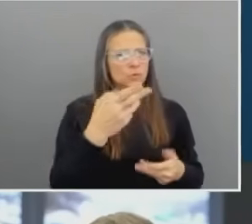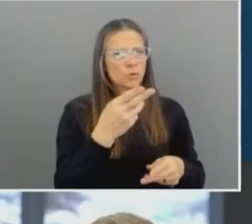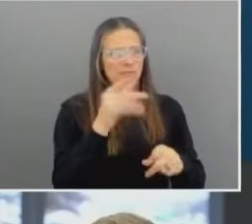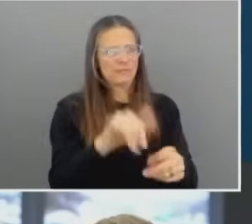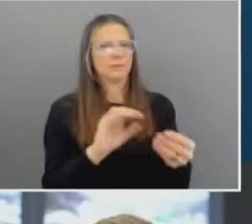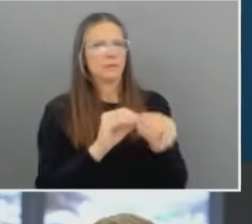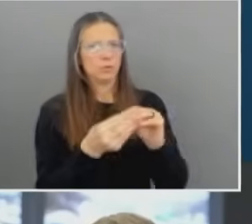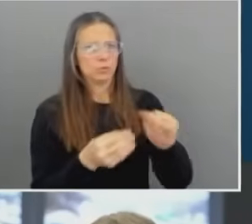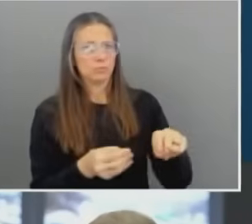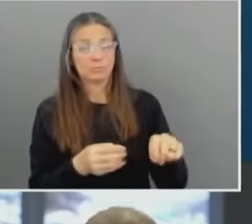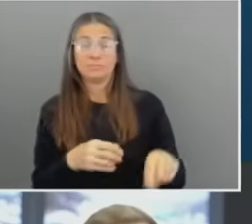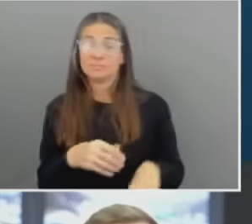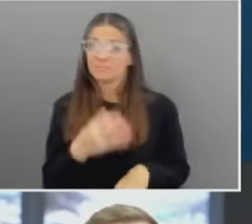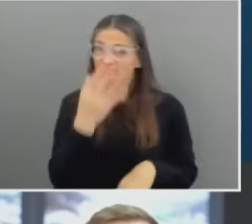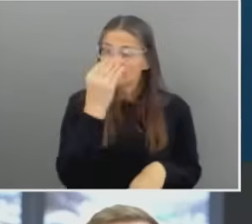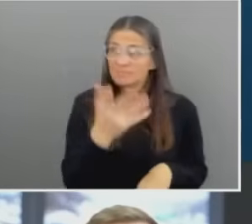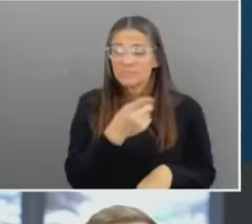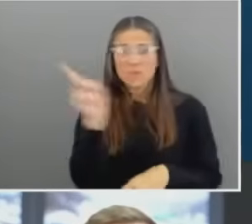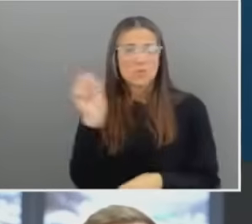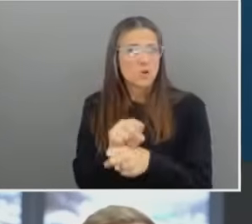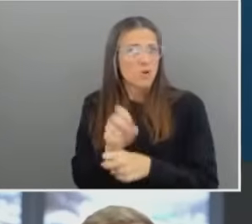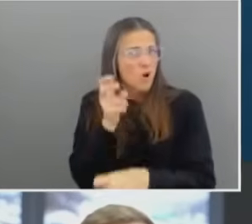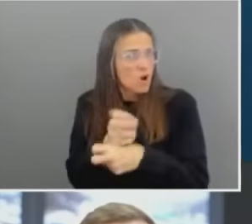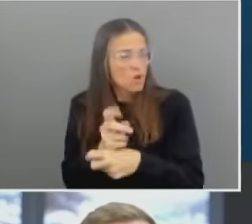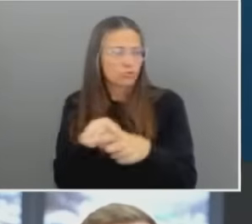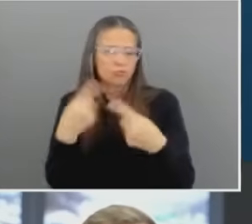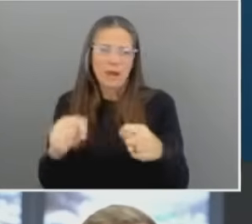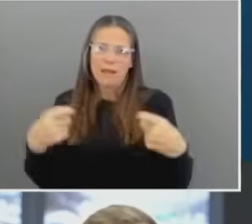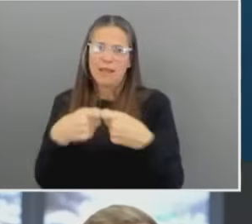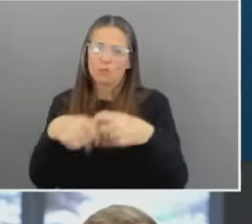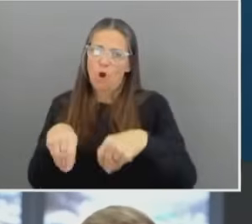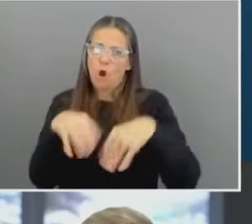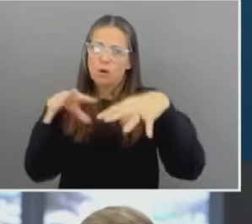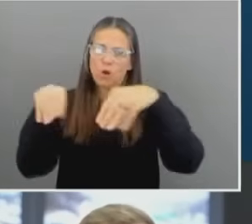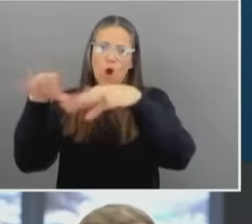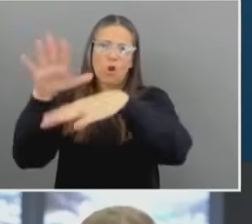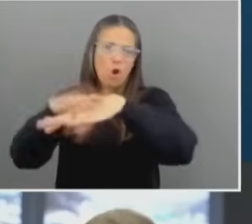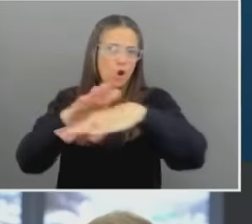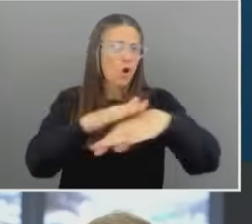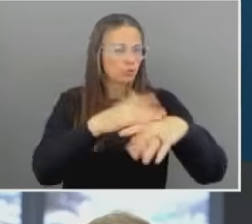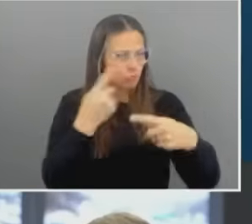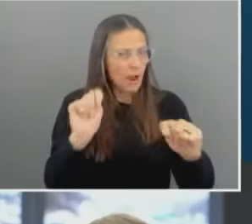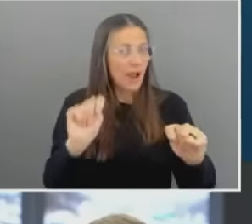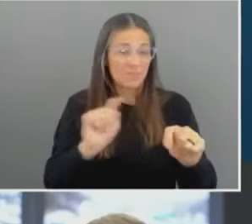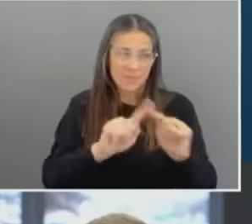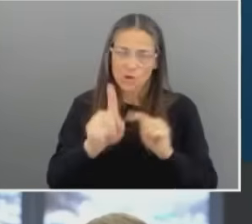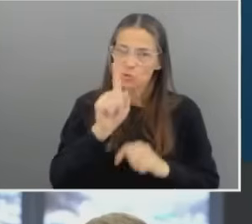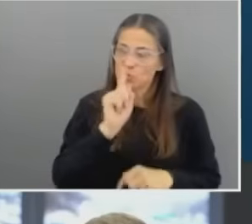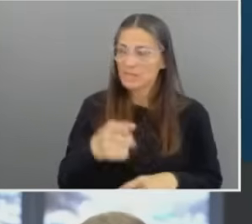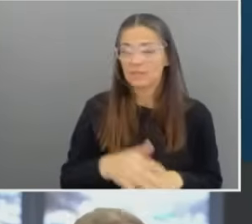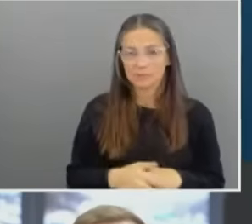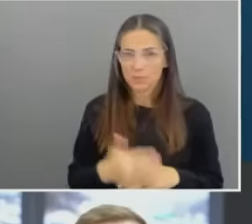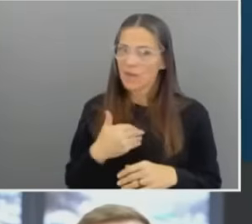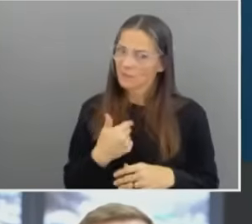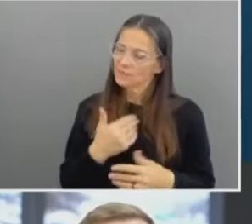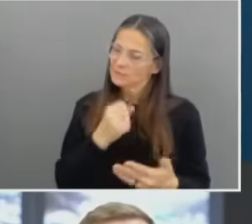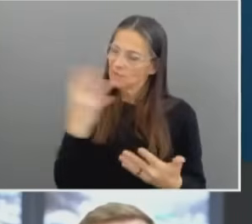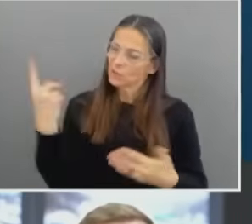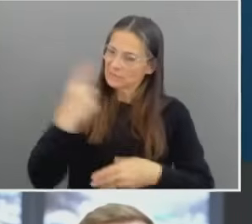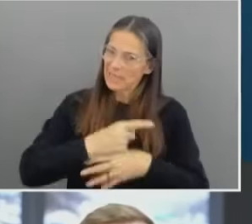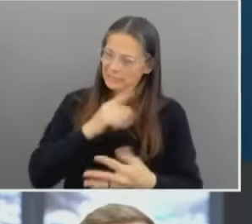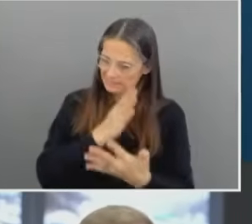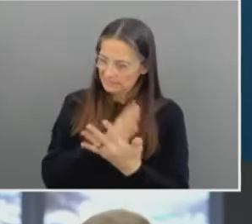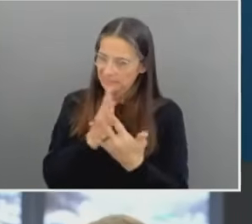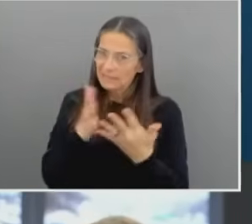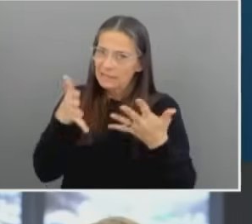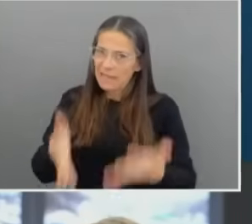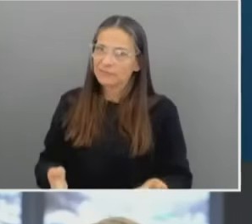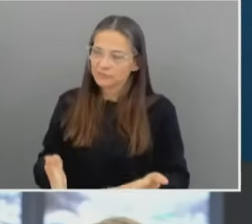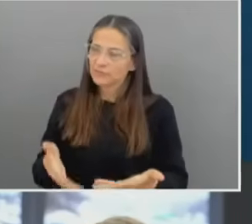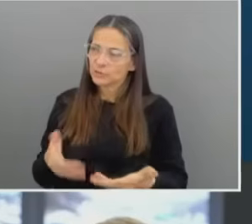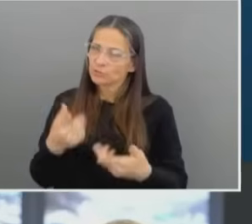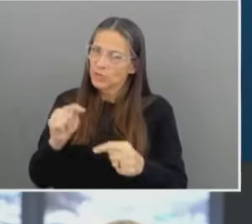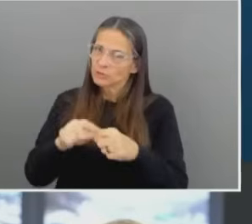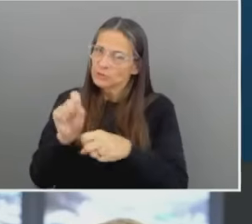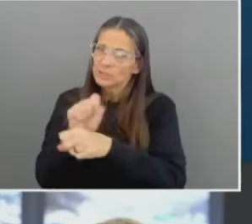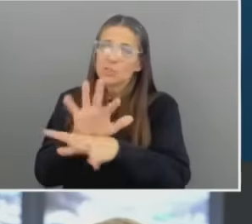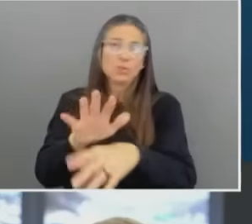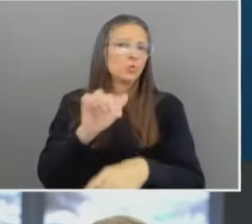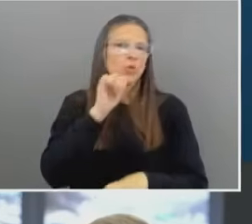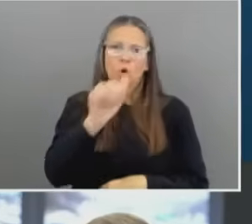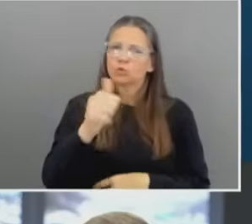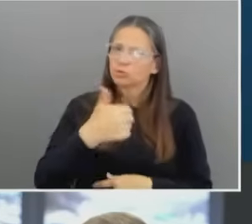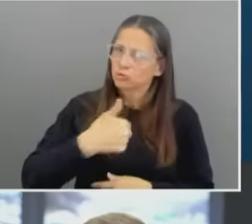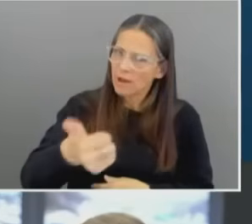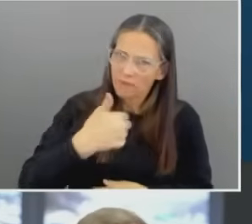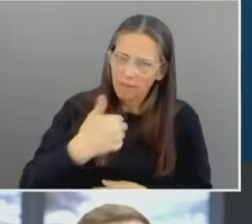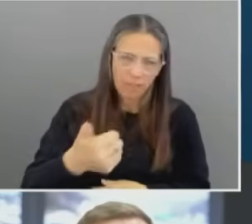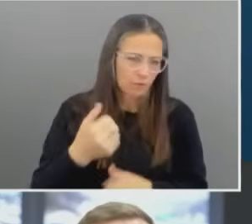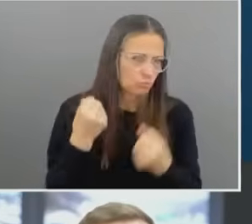IN CLOSING, WE’RE WORKING REALLY HARD TO GET THE ROADS SAFE AND TO GET POWER BACK ON, BUT WE STILL HAVE SOME DAYS AHEAD OF US TO FULLY ACCOMPLISH THAT GOAL.